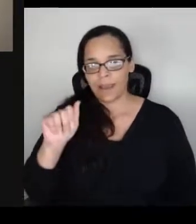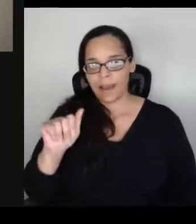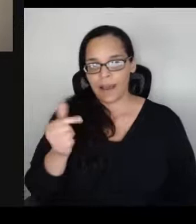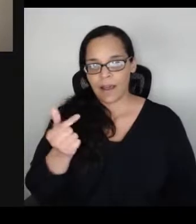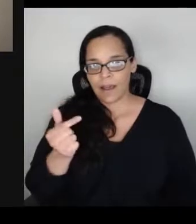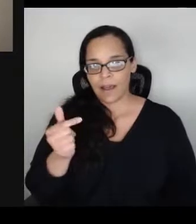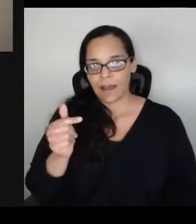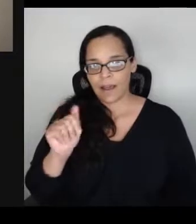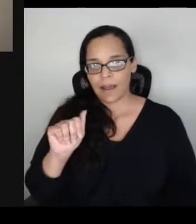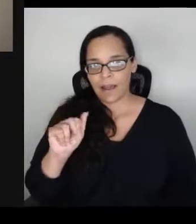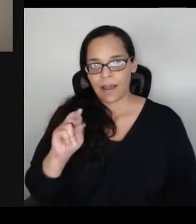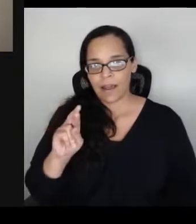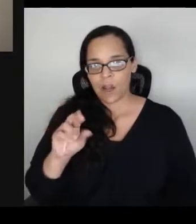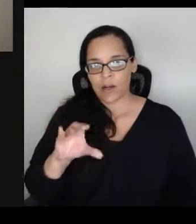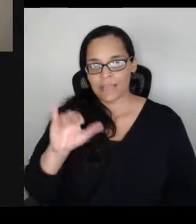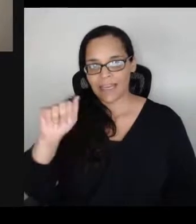Hey Cynthia, great to see you.